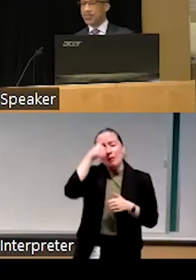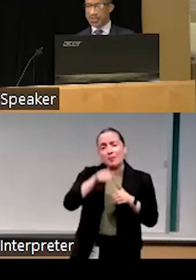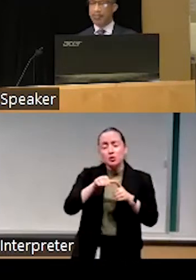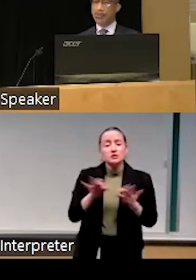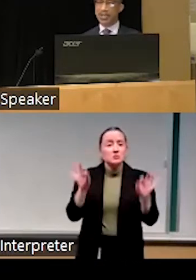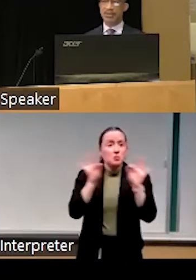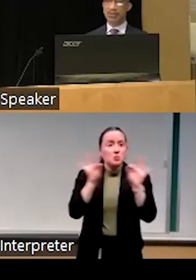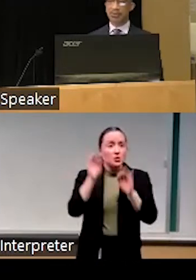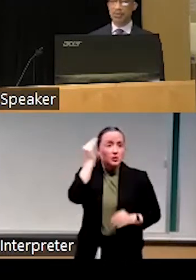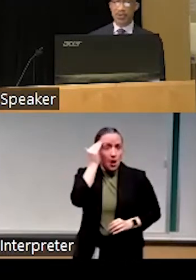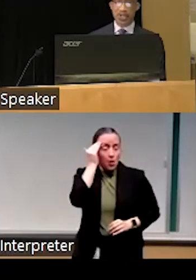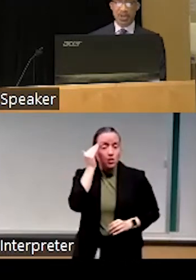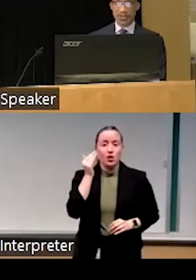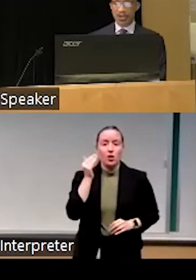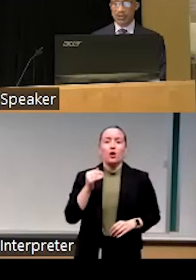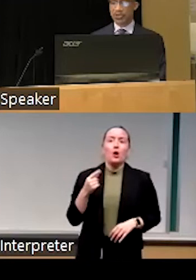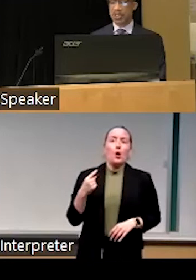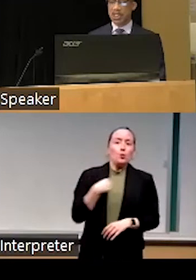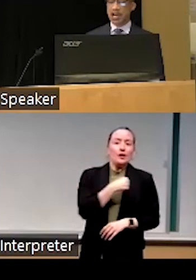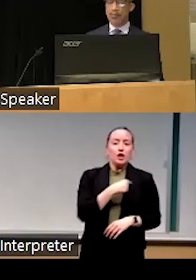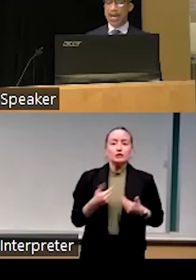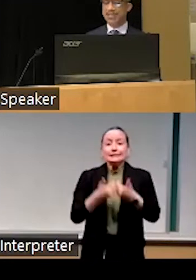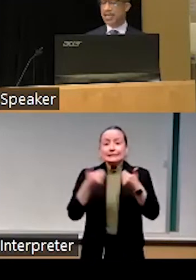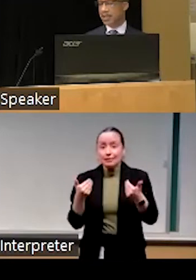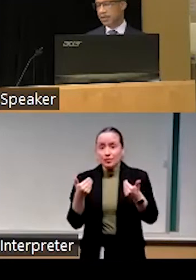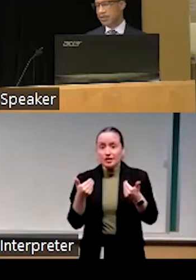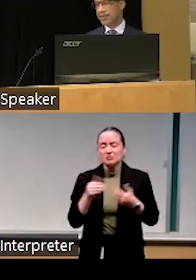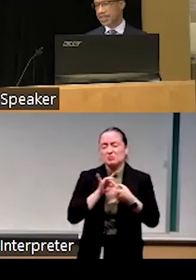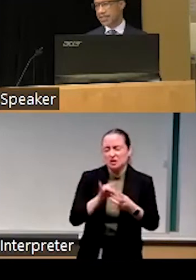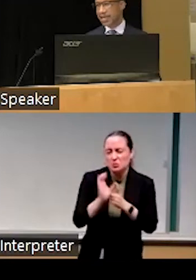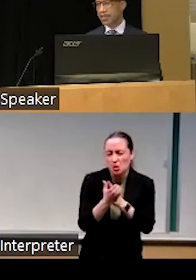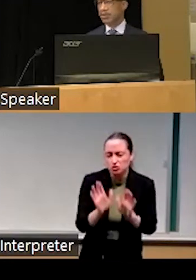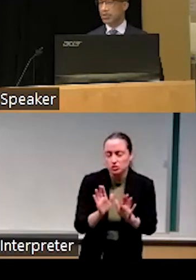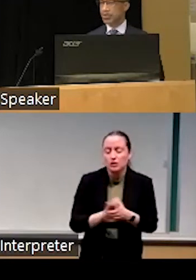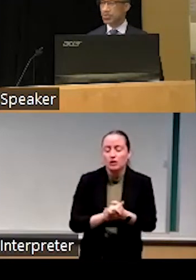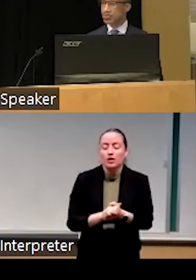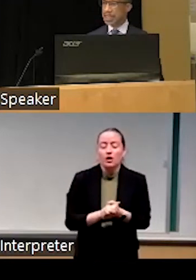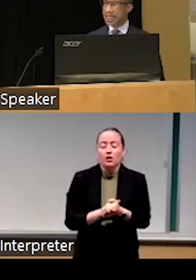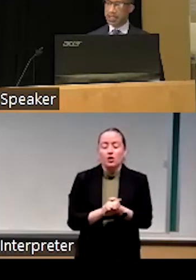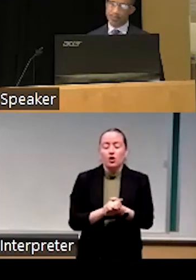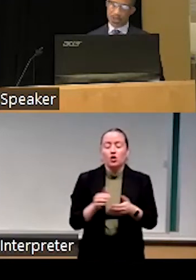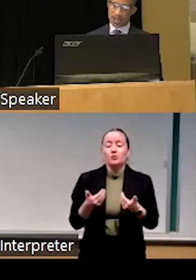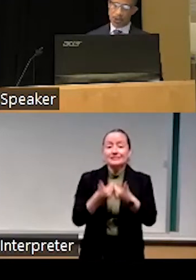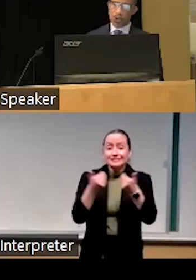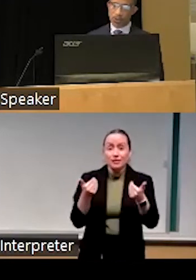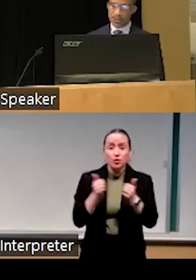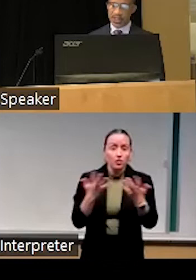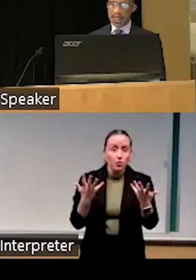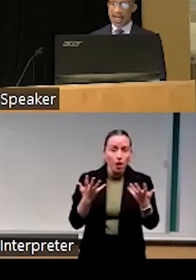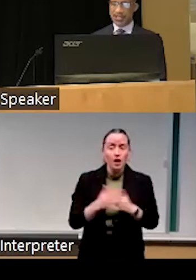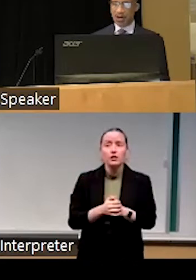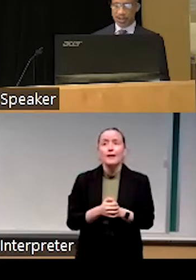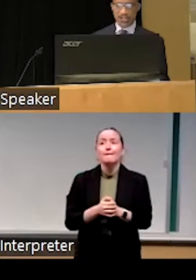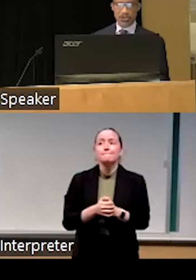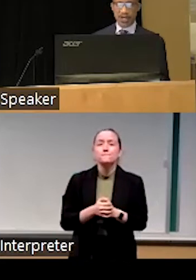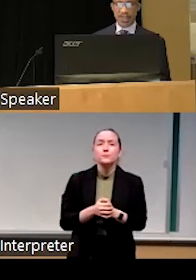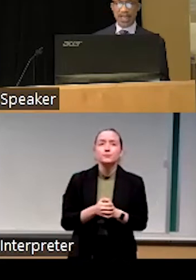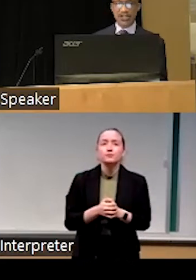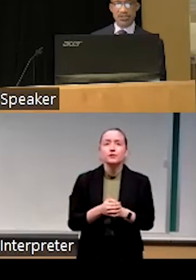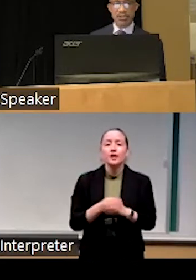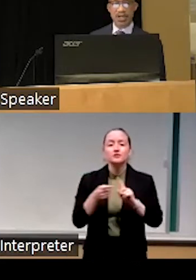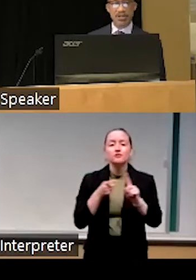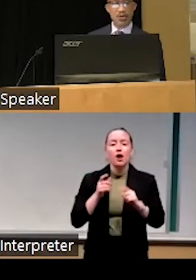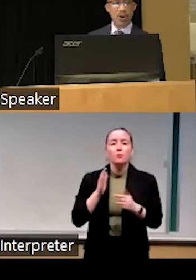separate with regards to culture are based on the things that we hold as our enduring nature are the